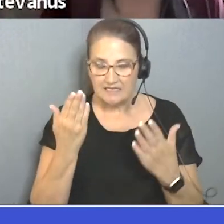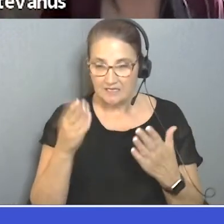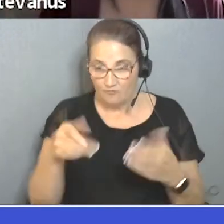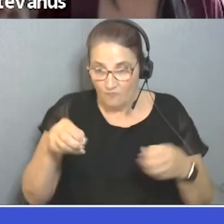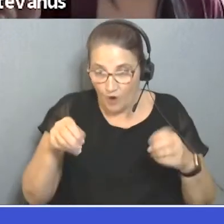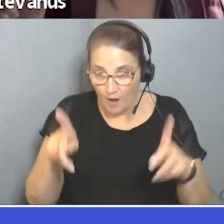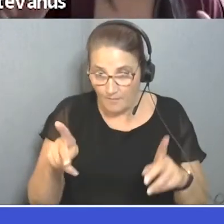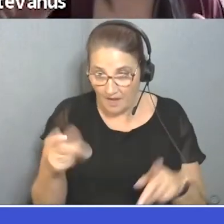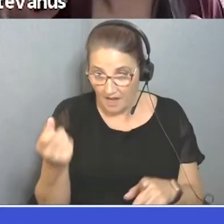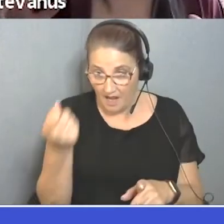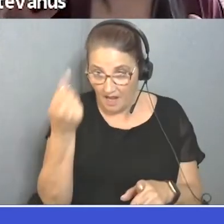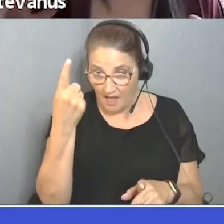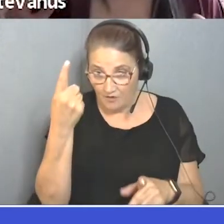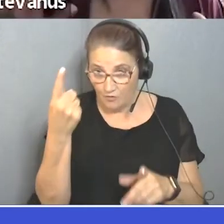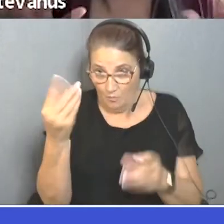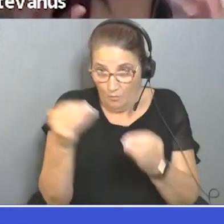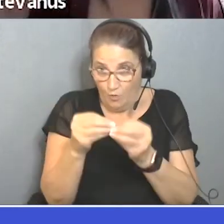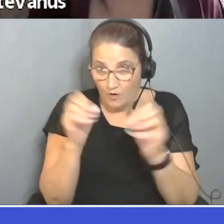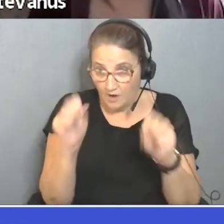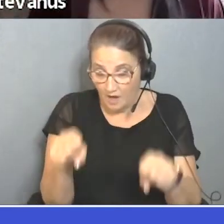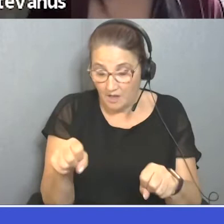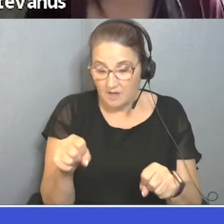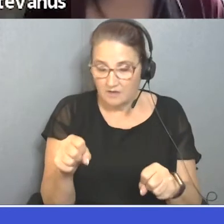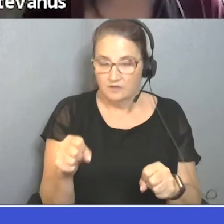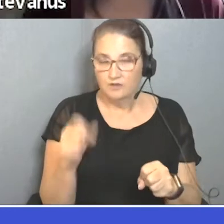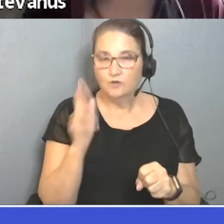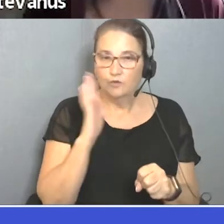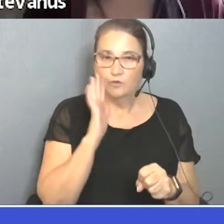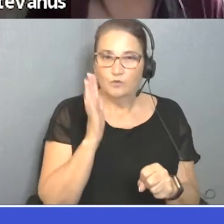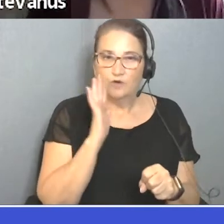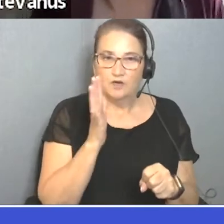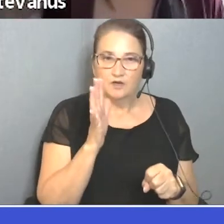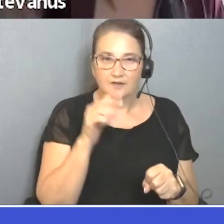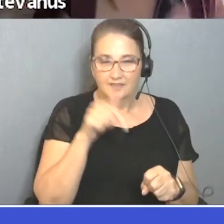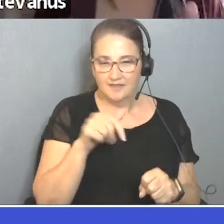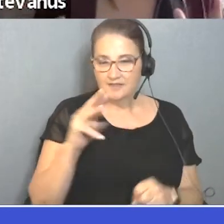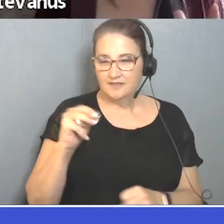even understand and learn more. So we're going to do these -- this mapping tool together, if you find that you aren't sure thousand